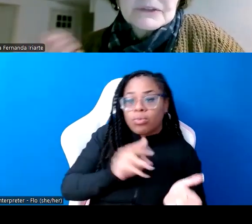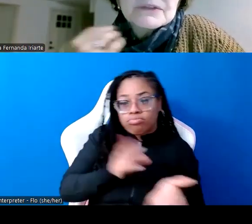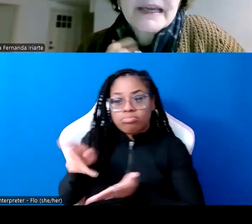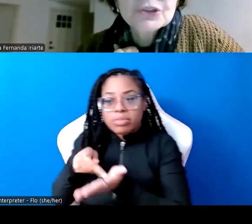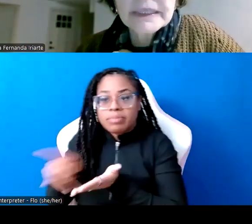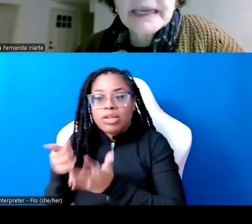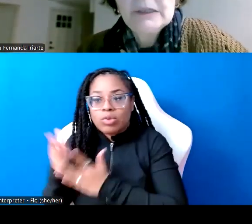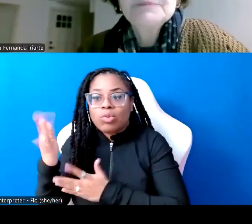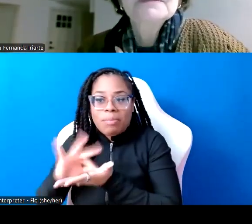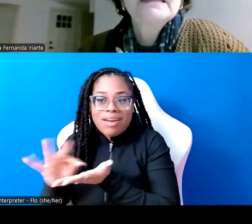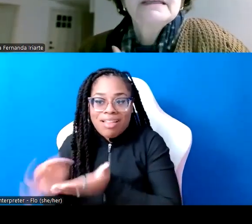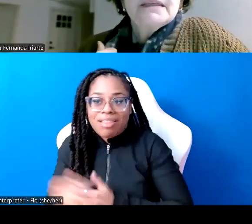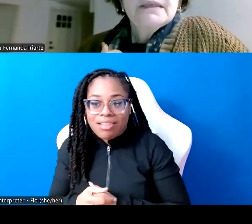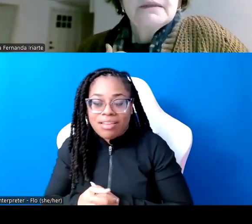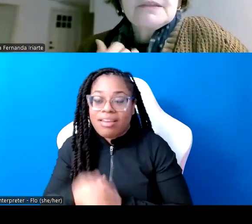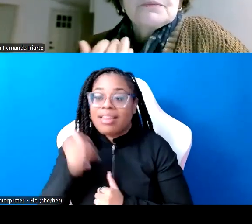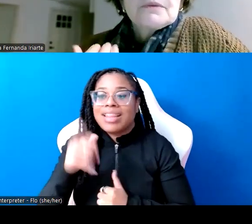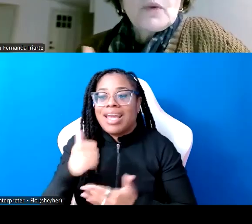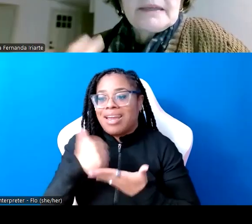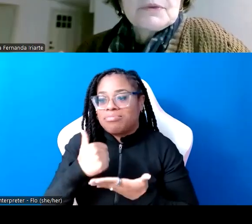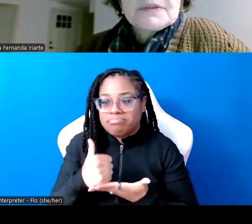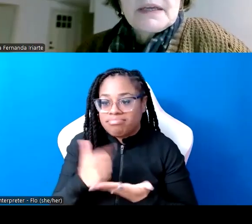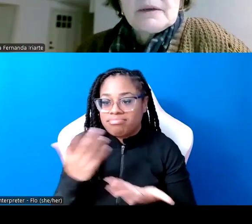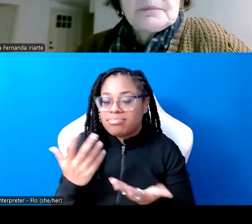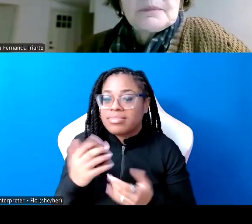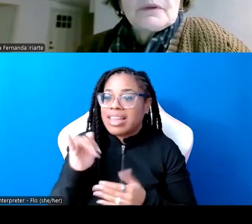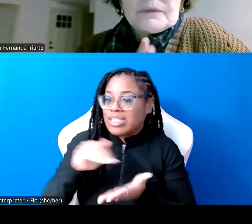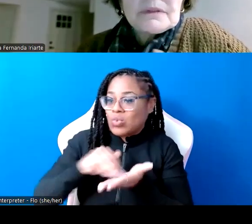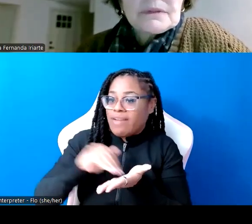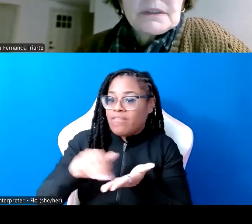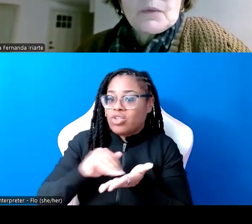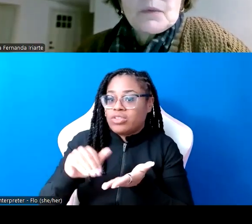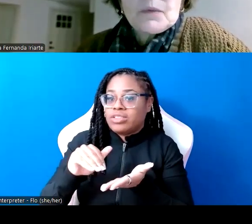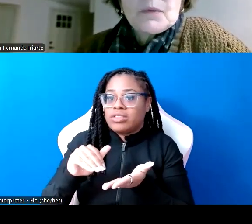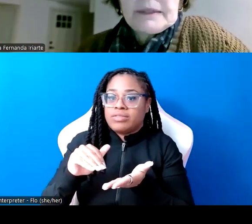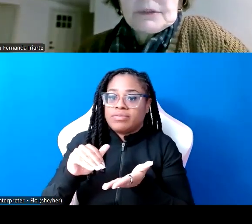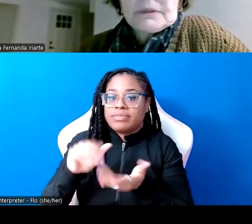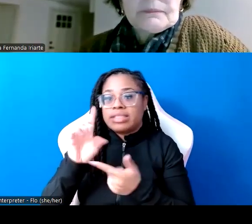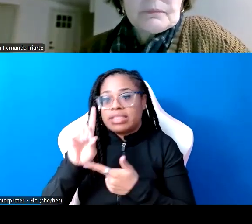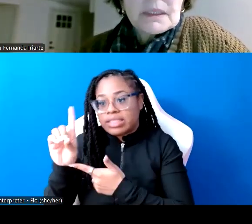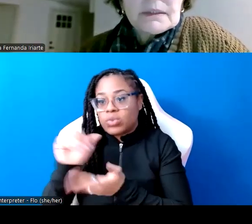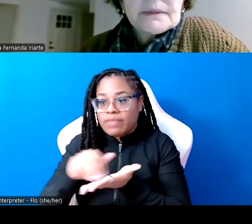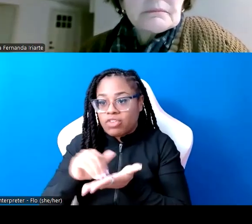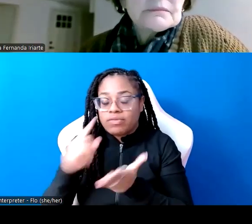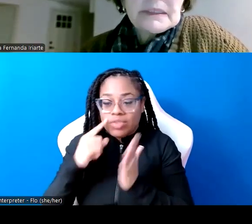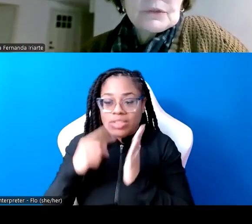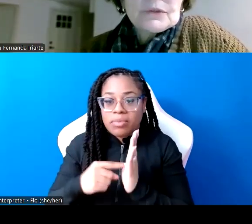So it actually helps these the waivers help or this DD waiver, the other